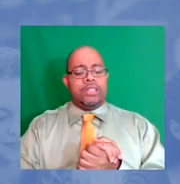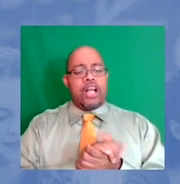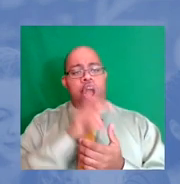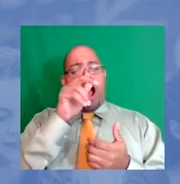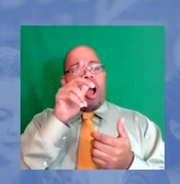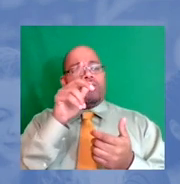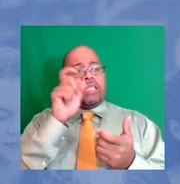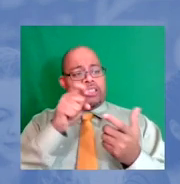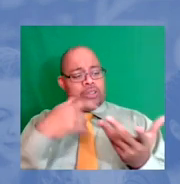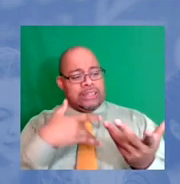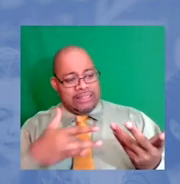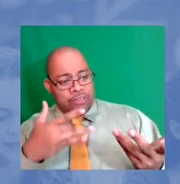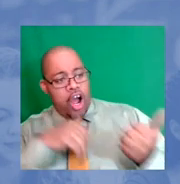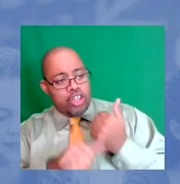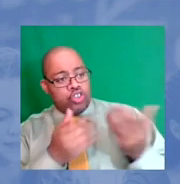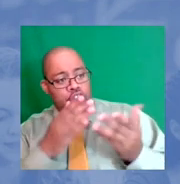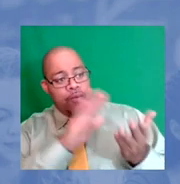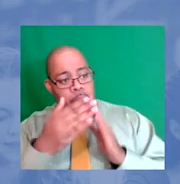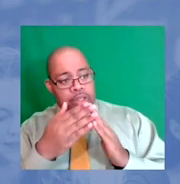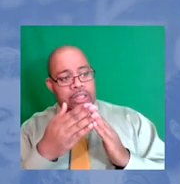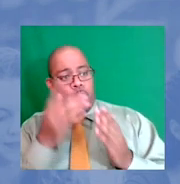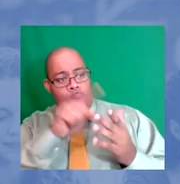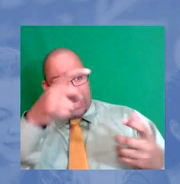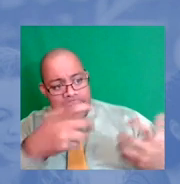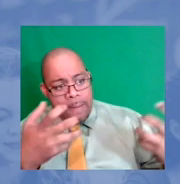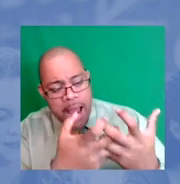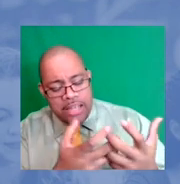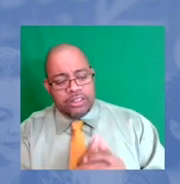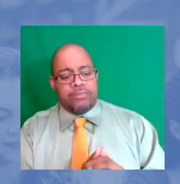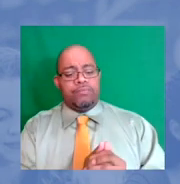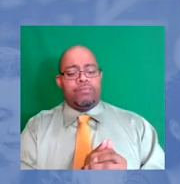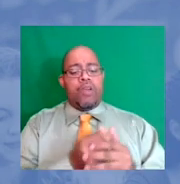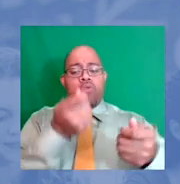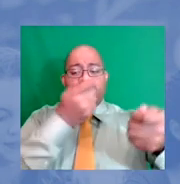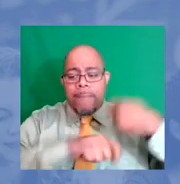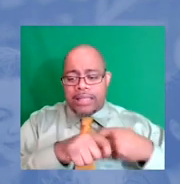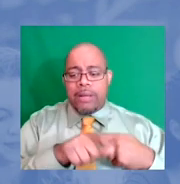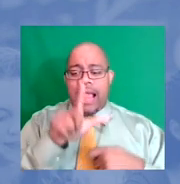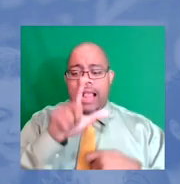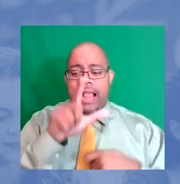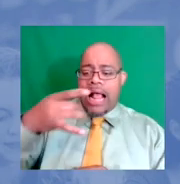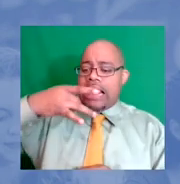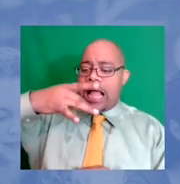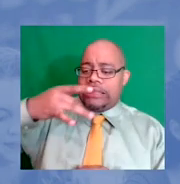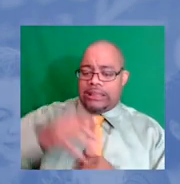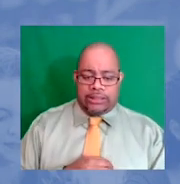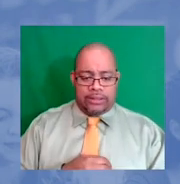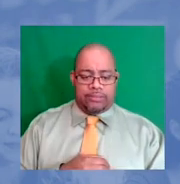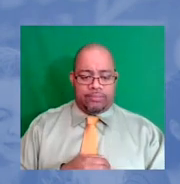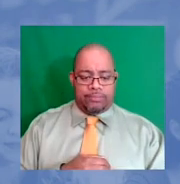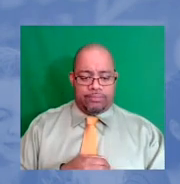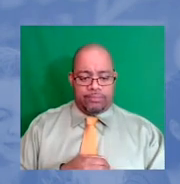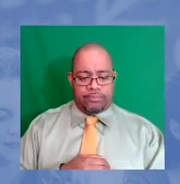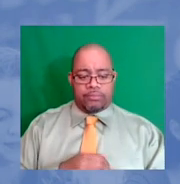NEEDS IN OUR COMMUNITY SO REPLACEMENT OF LIGHTING WITH LED LIGHTING, ENSURING THAT THE PRACTICES